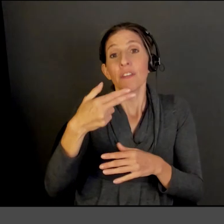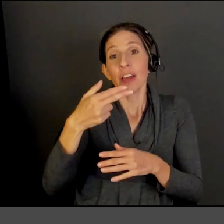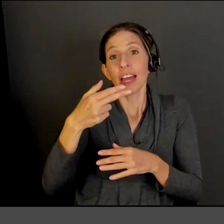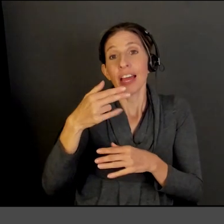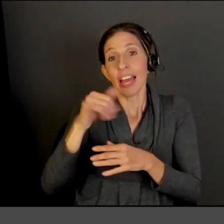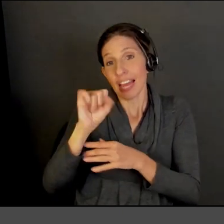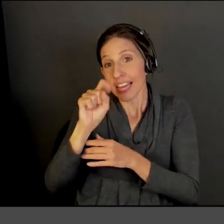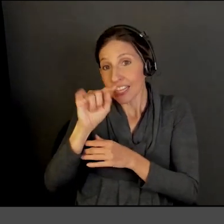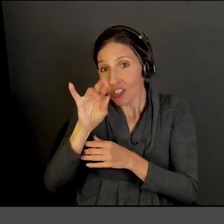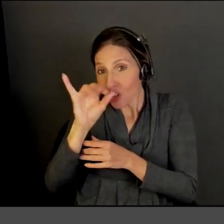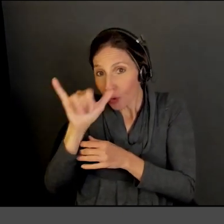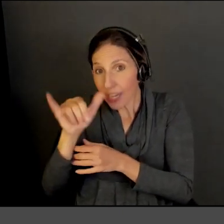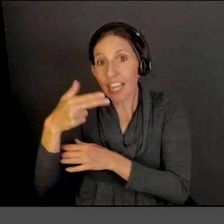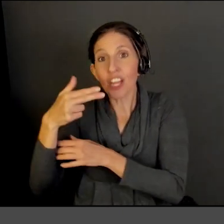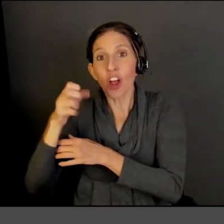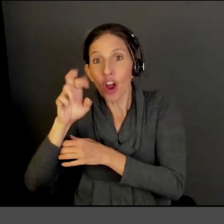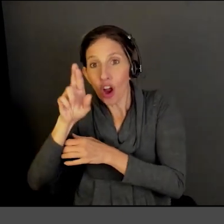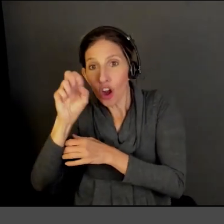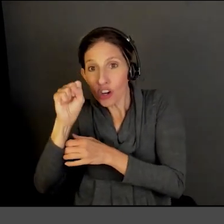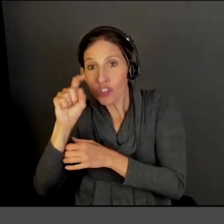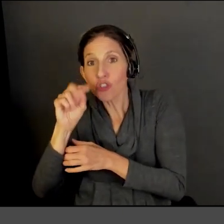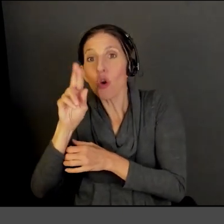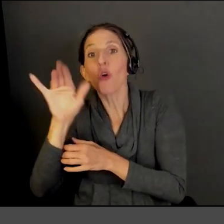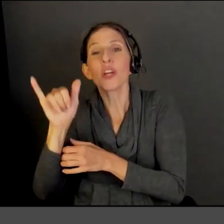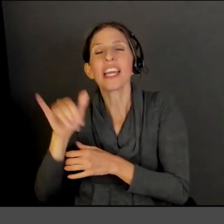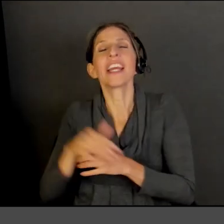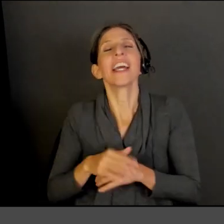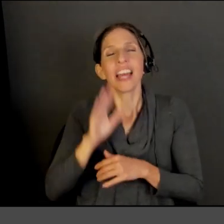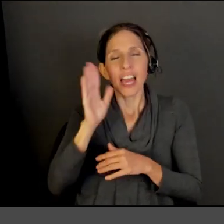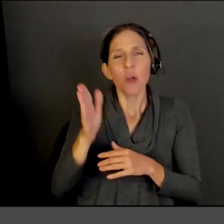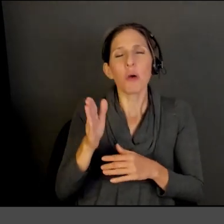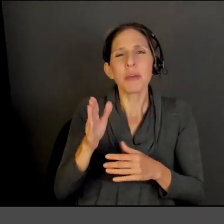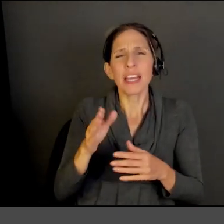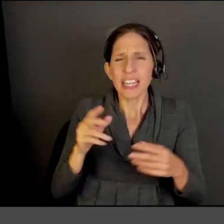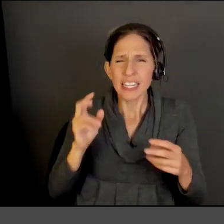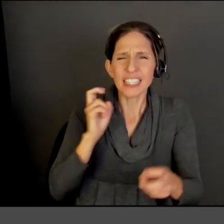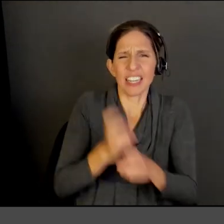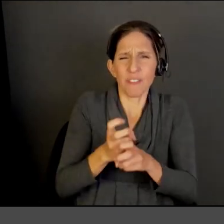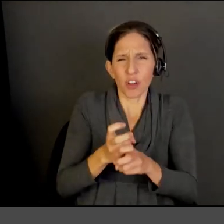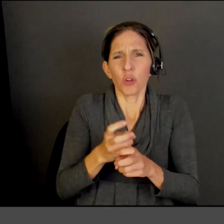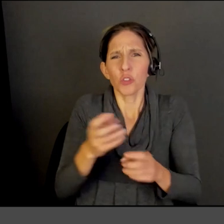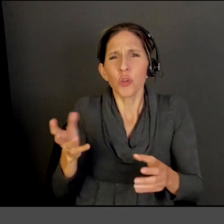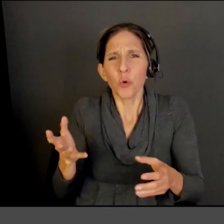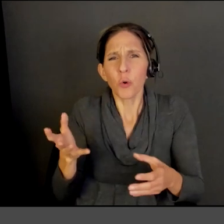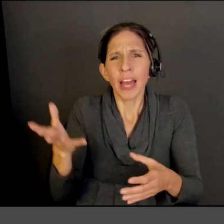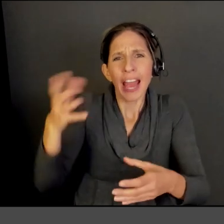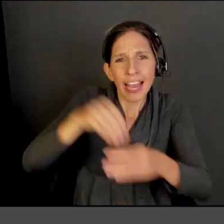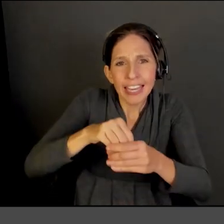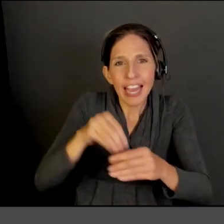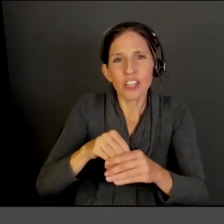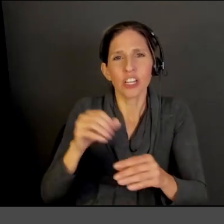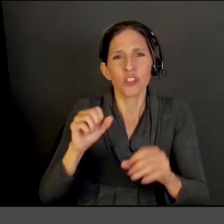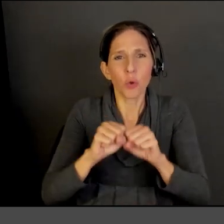AND SOCIETY IS GOING TO BE ODD, WE'RE NOT GOING TO KNOW WHO WE'RE REALLY TALKING TO OR HOW WE ARE RELATED